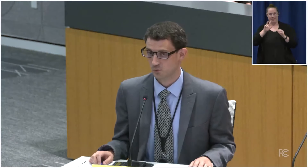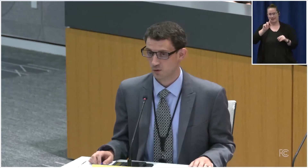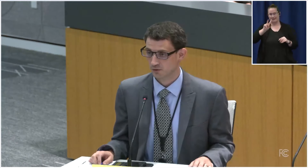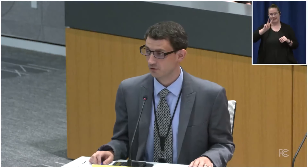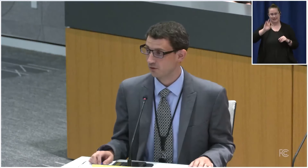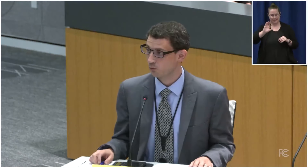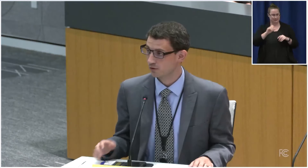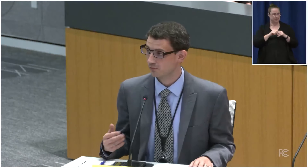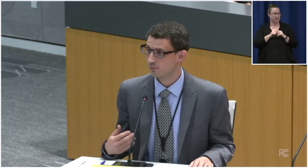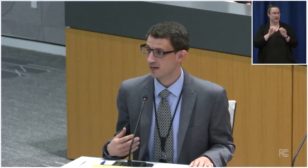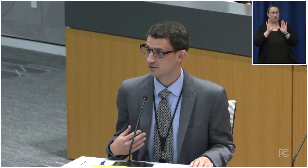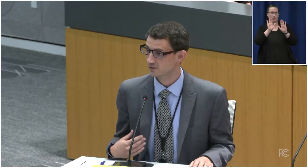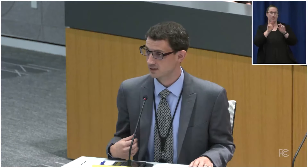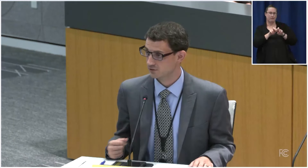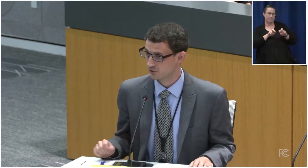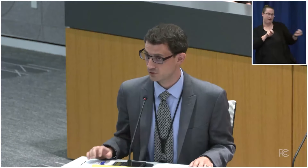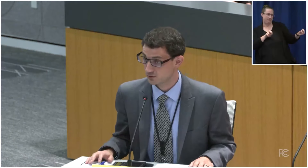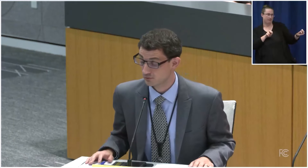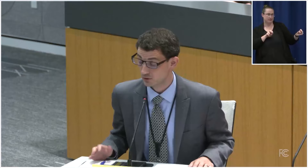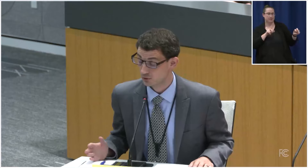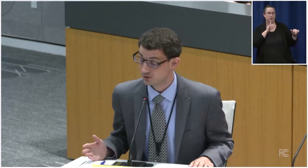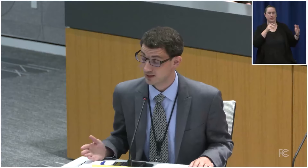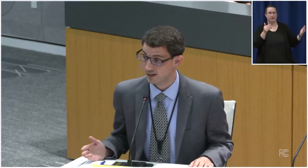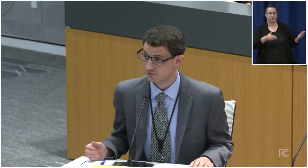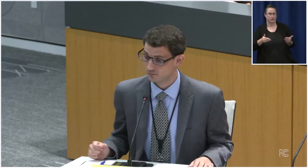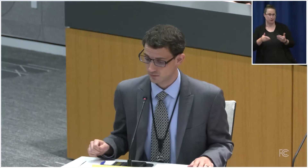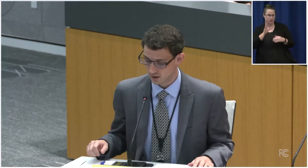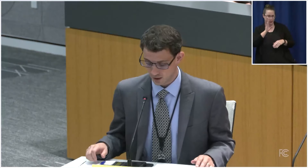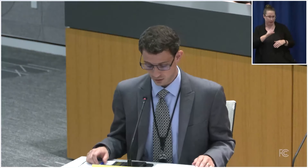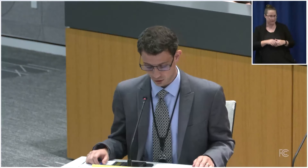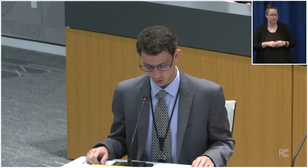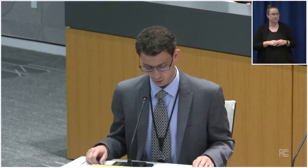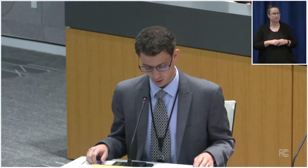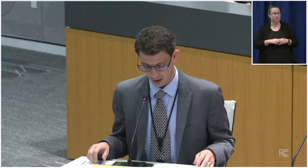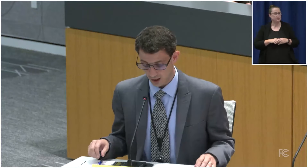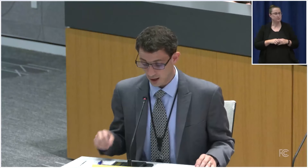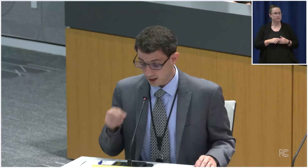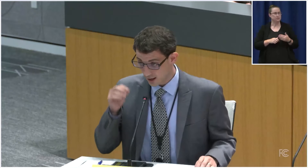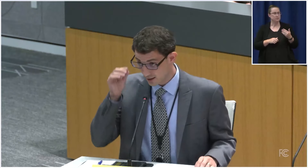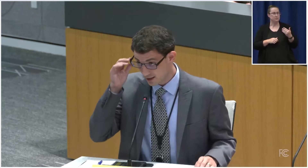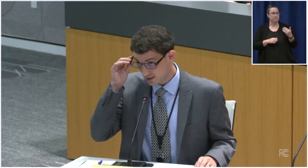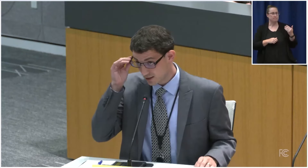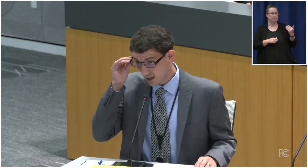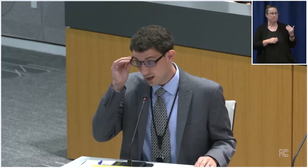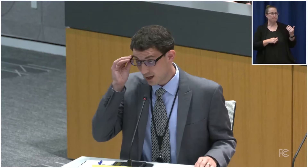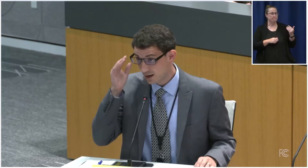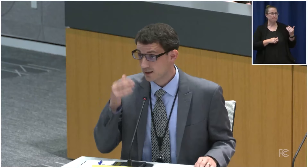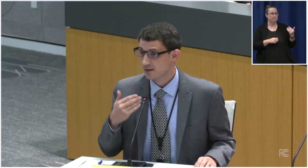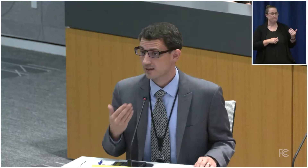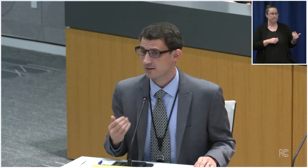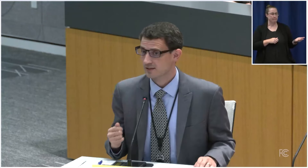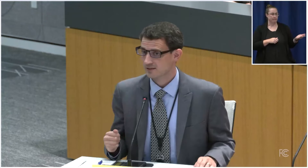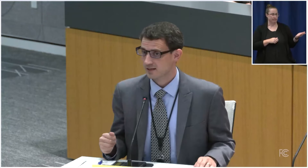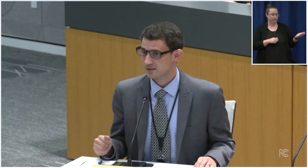WHICH IS HOW CAN A FEDERAL AGENCY IMPLEMENT DVC?. AND I HAVE SOME WONDERFUL